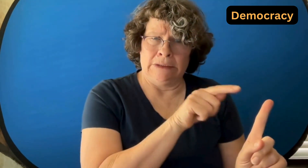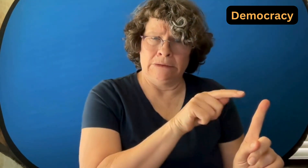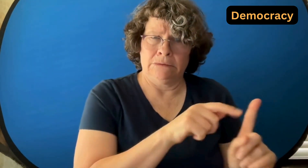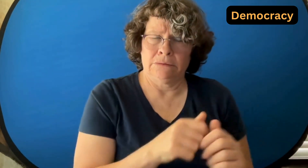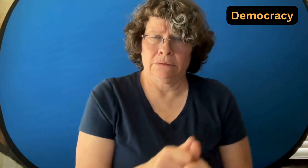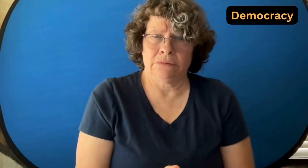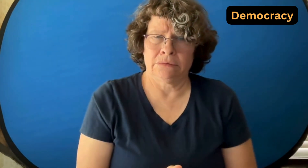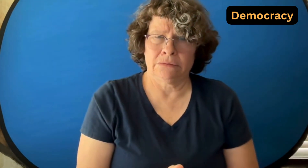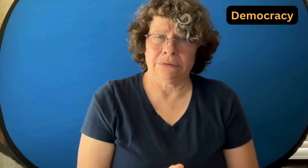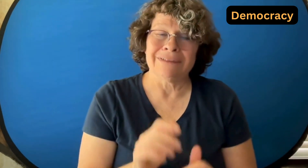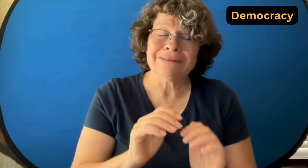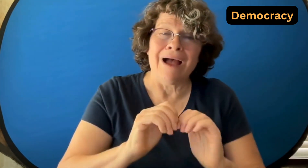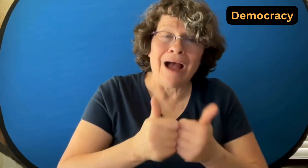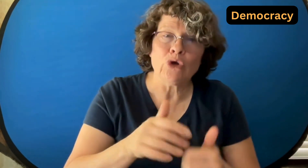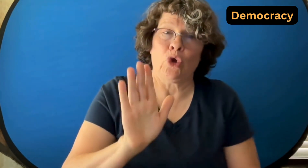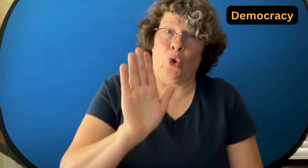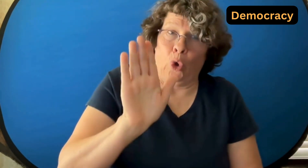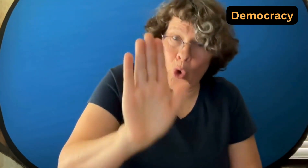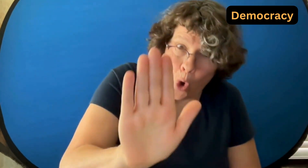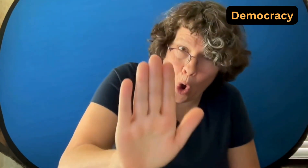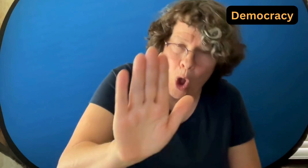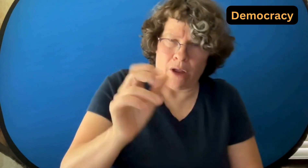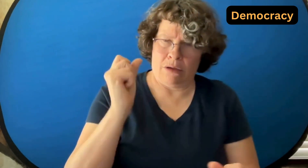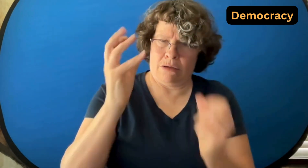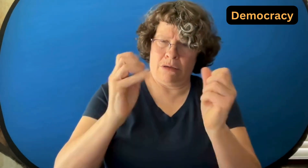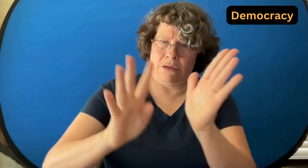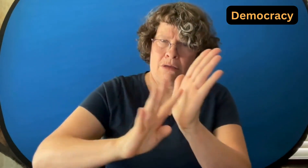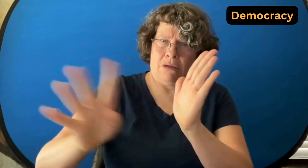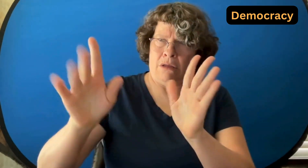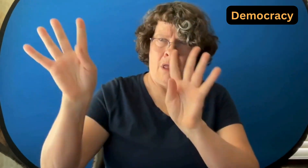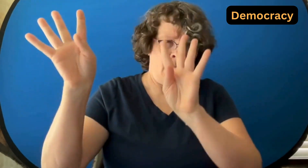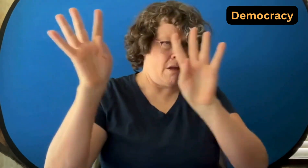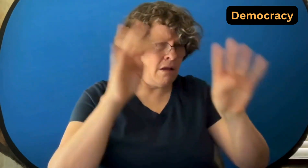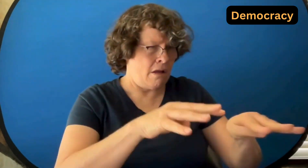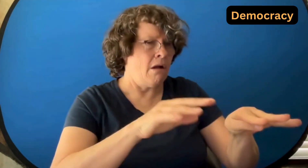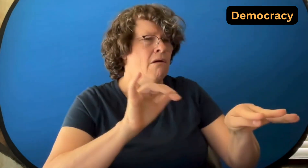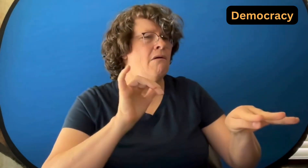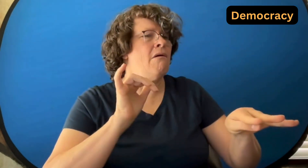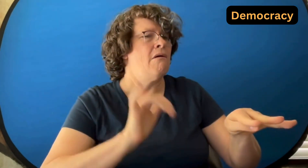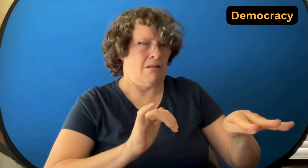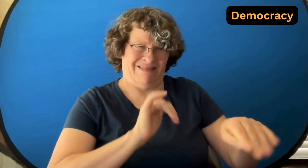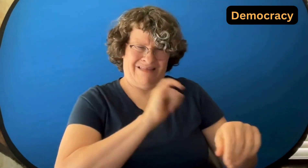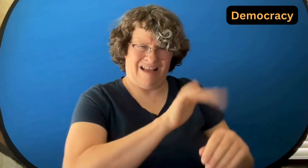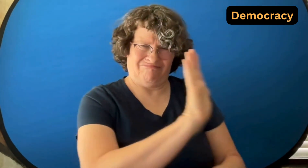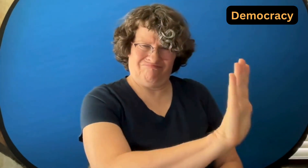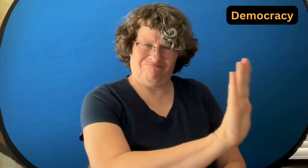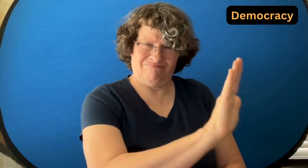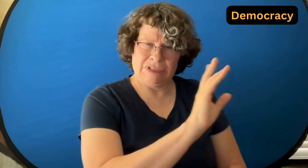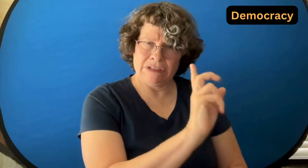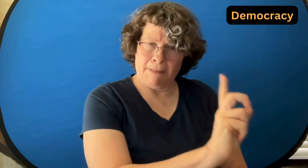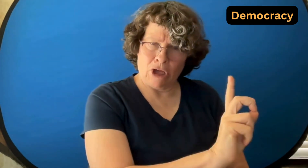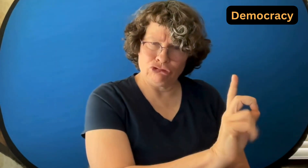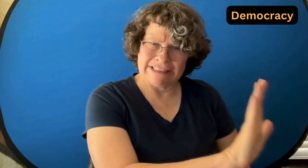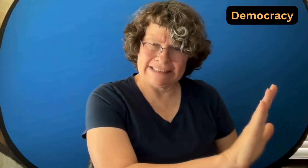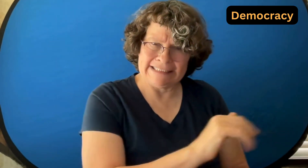it's how you make your voice heard in a democracy.